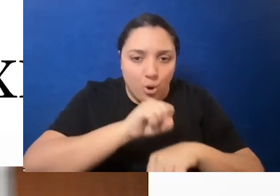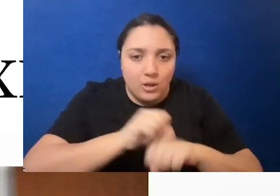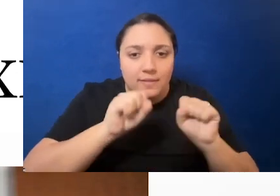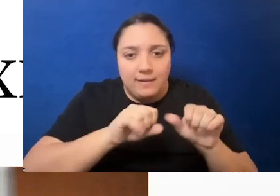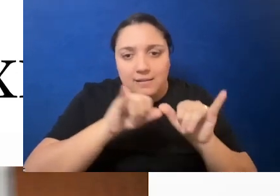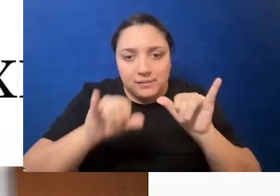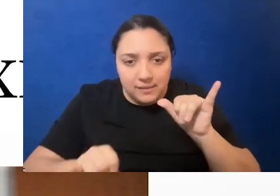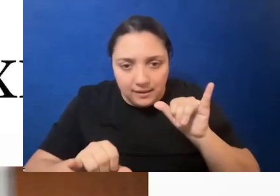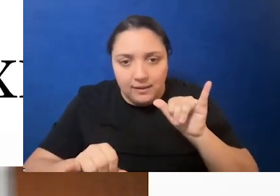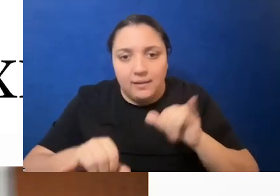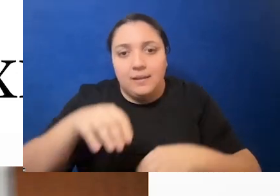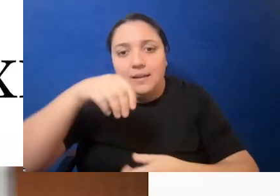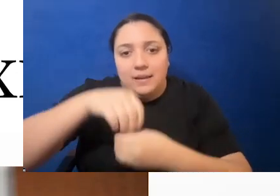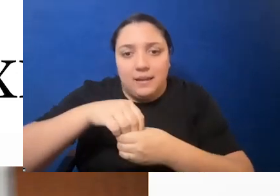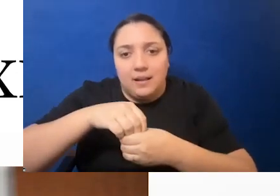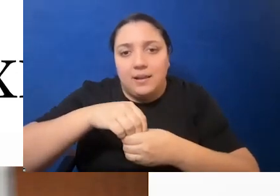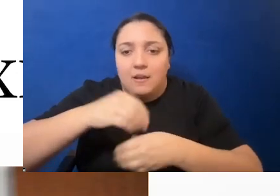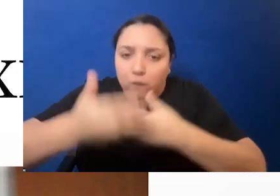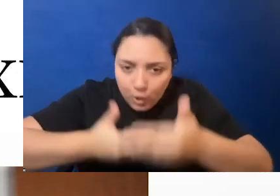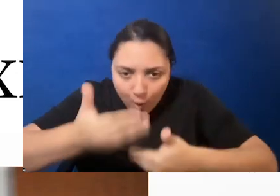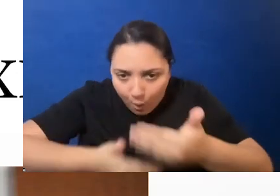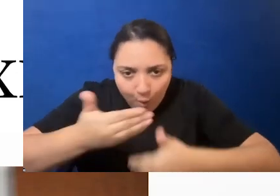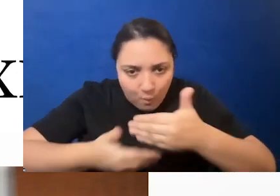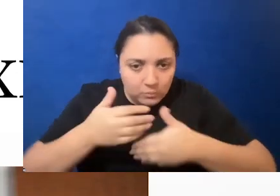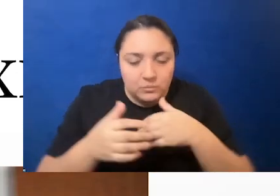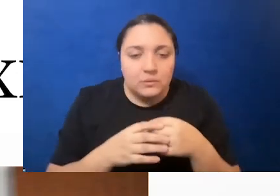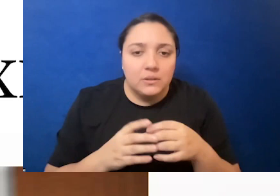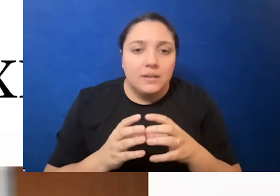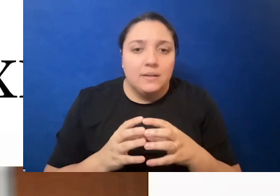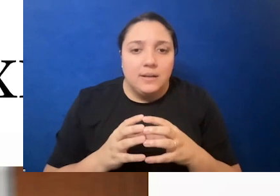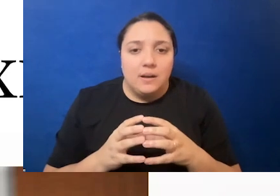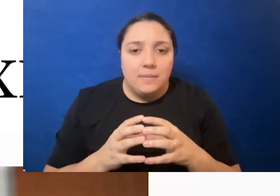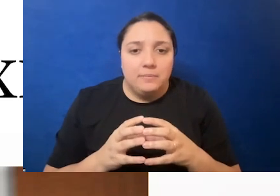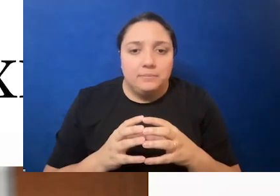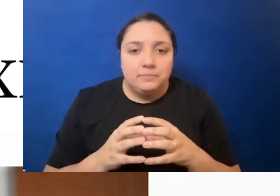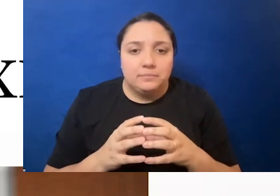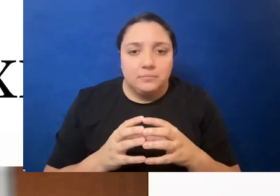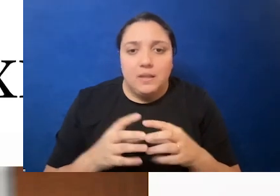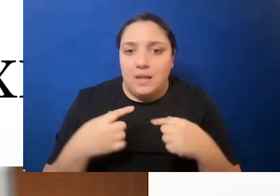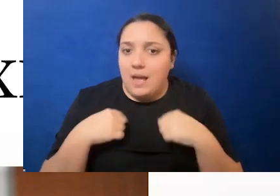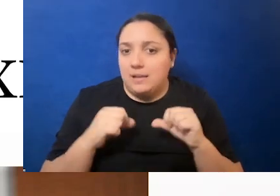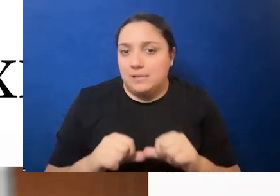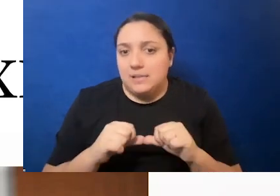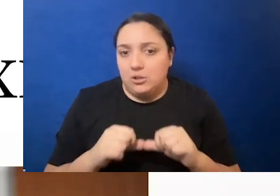THE FLOW OF THINGS.